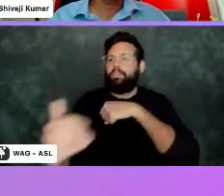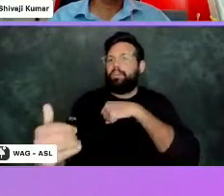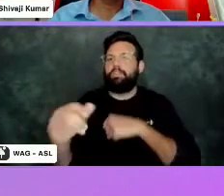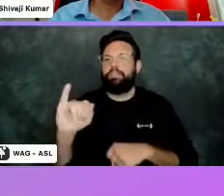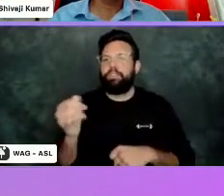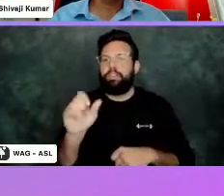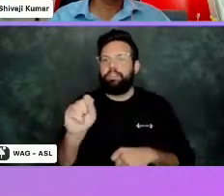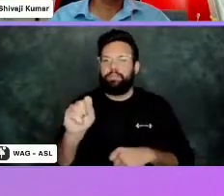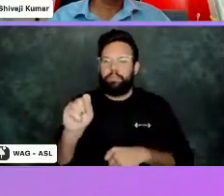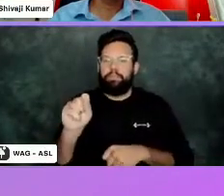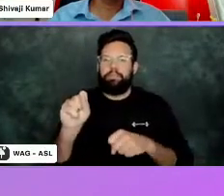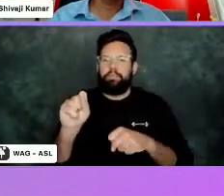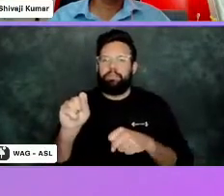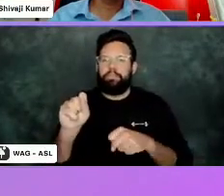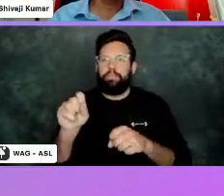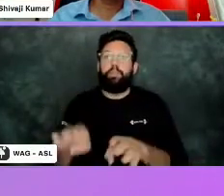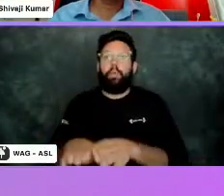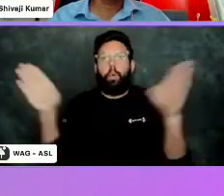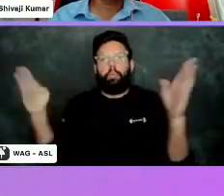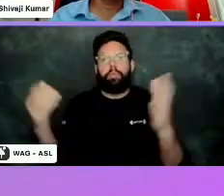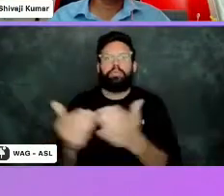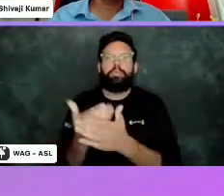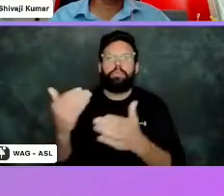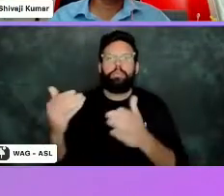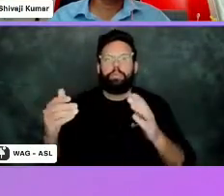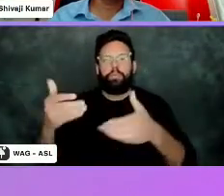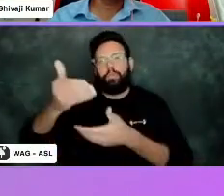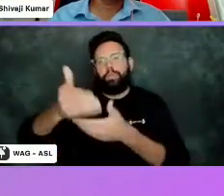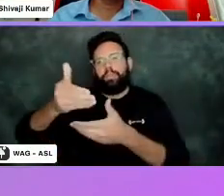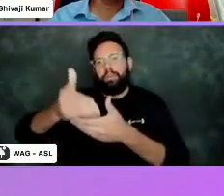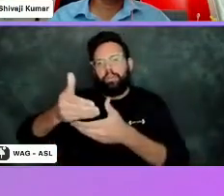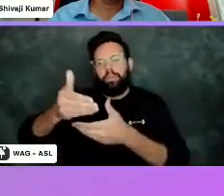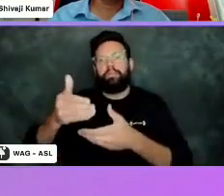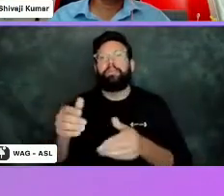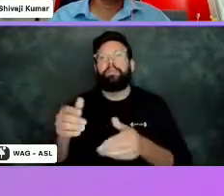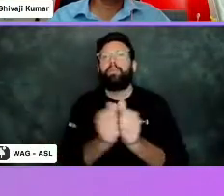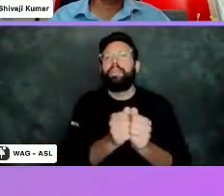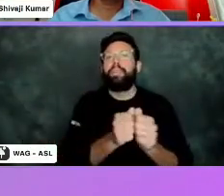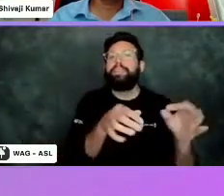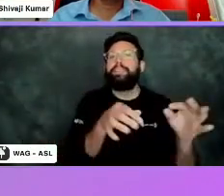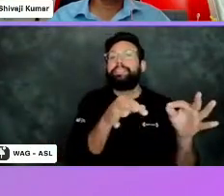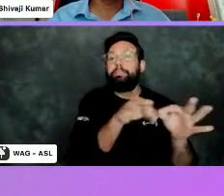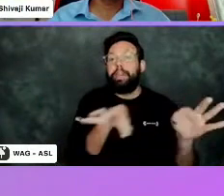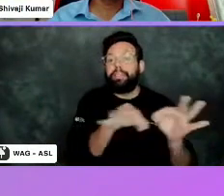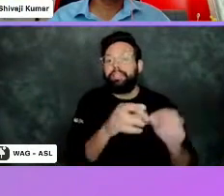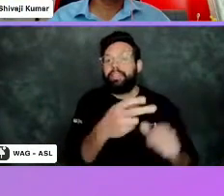to open a new window. Now with semantic html we can make that happen without needing a function.